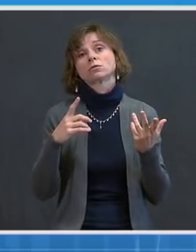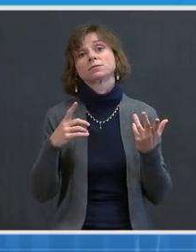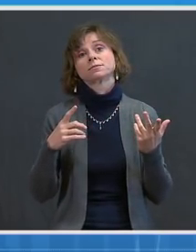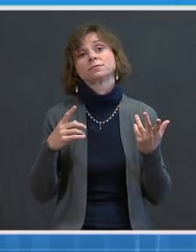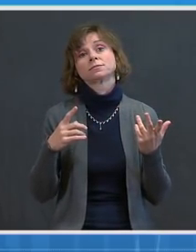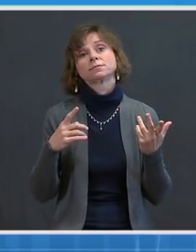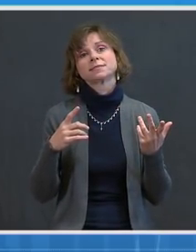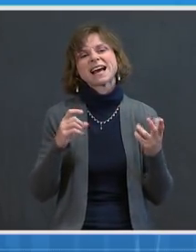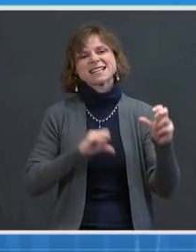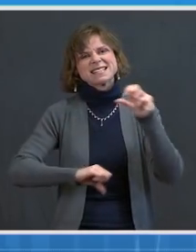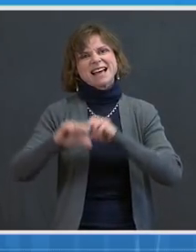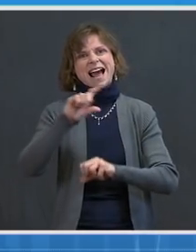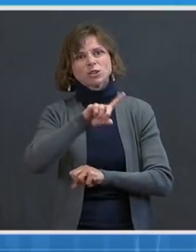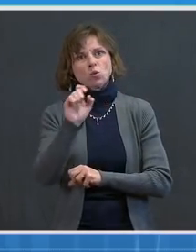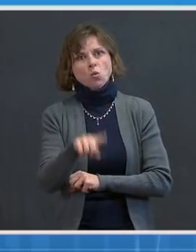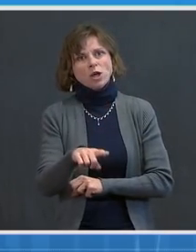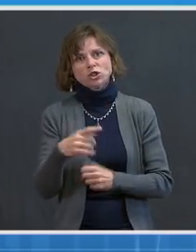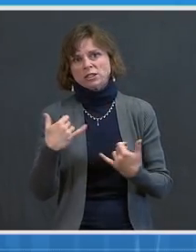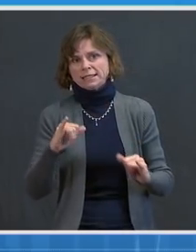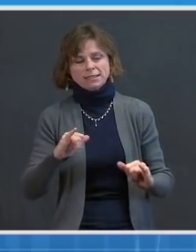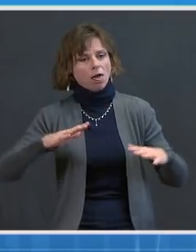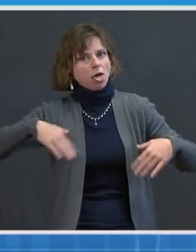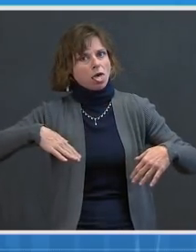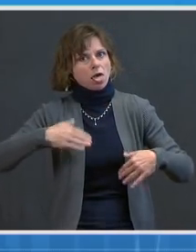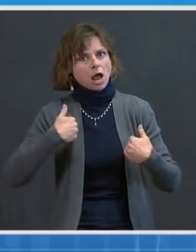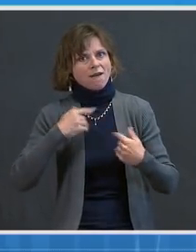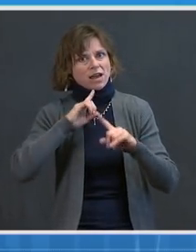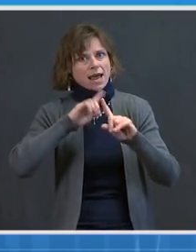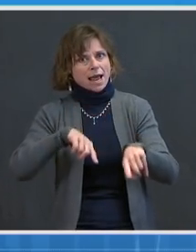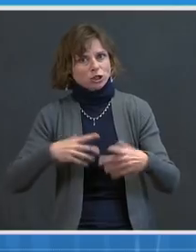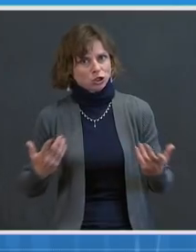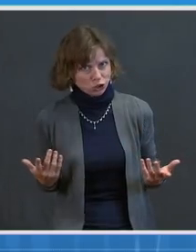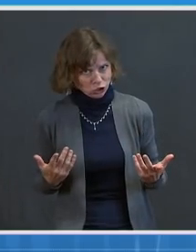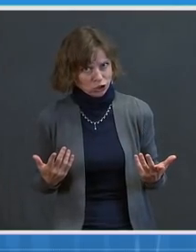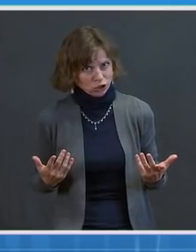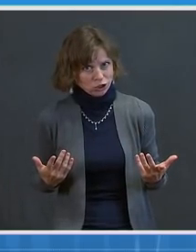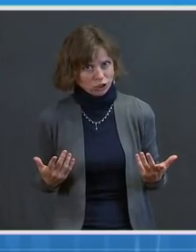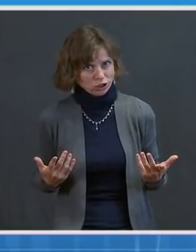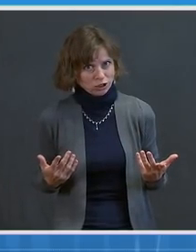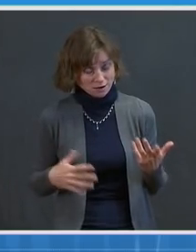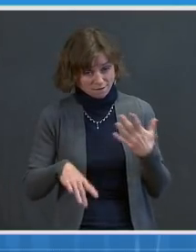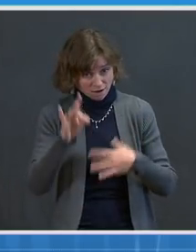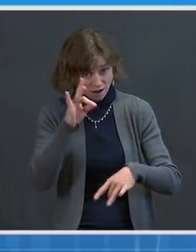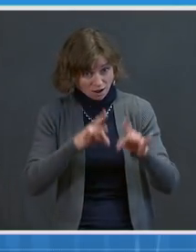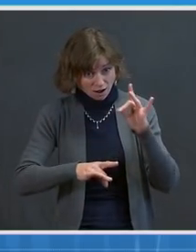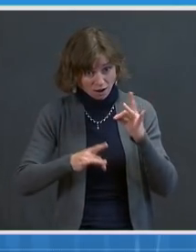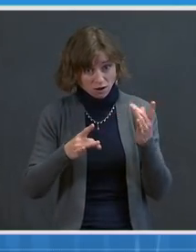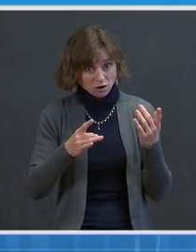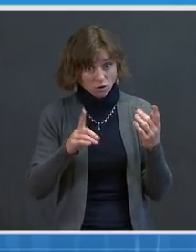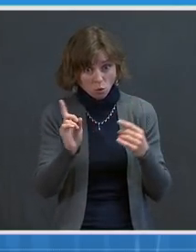we are working to answer to inform future guidance and get people back to their everyday activities.